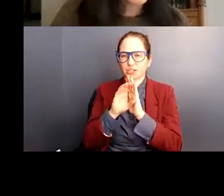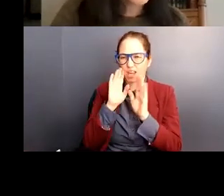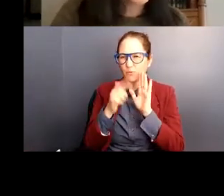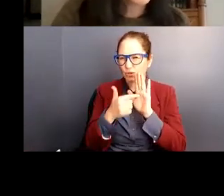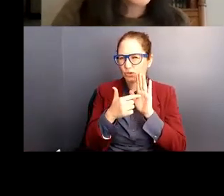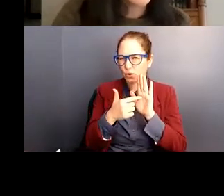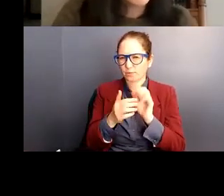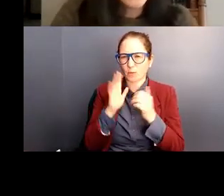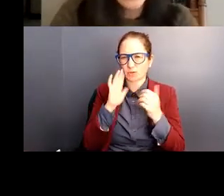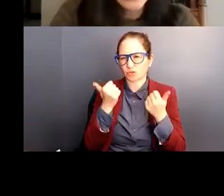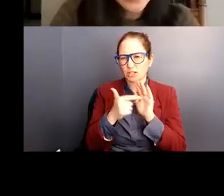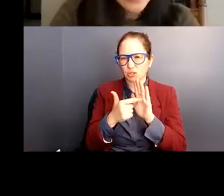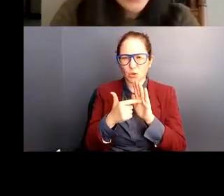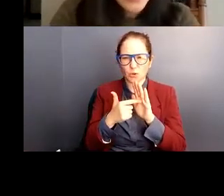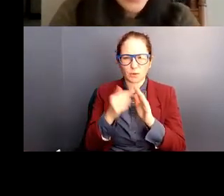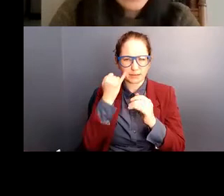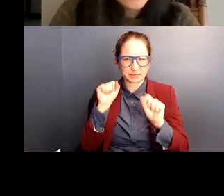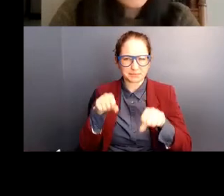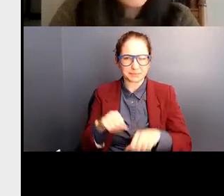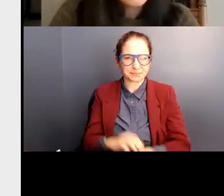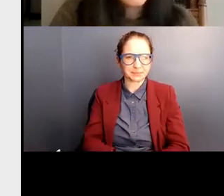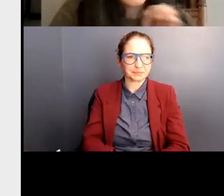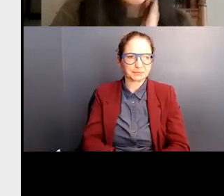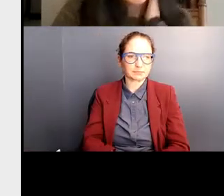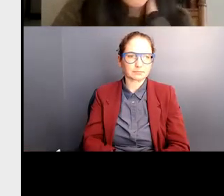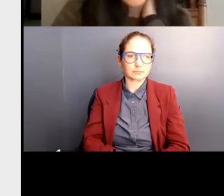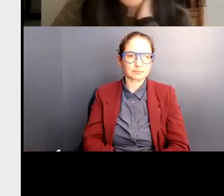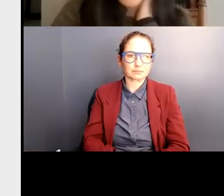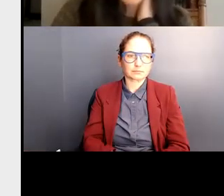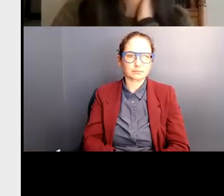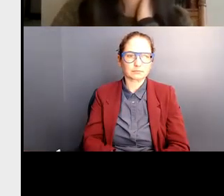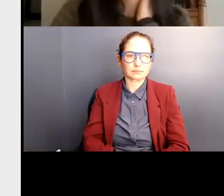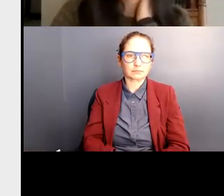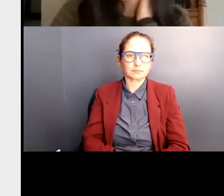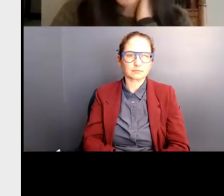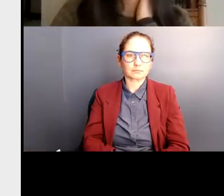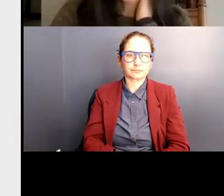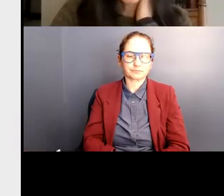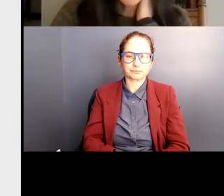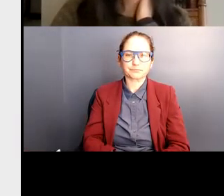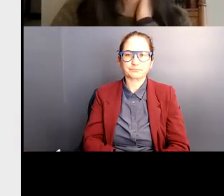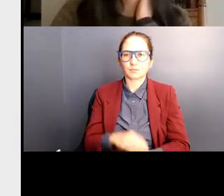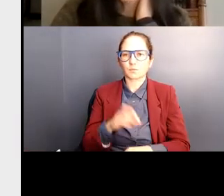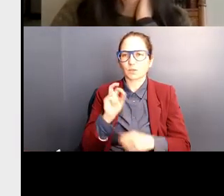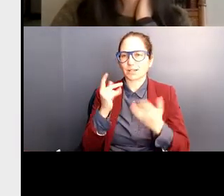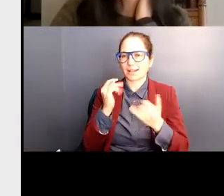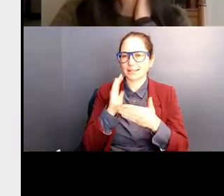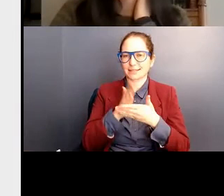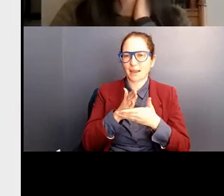to show you here if I can...so I stopped right now the presentation